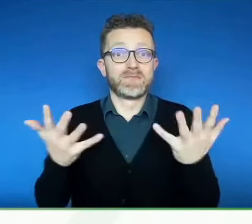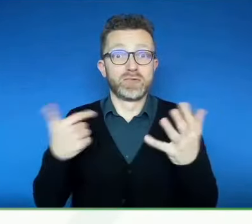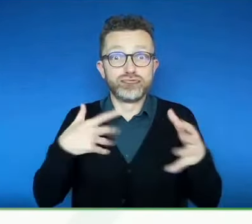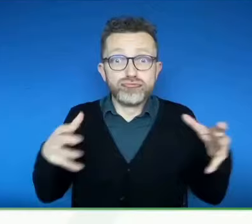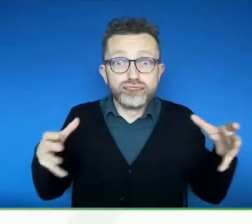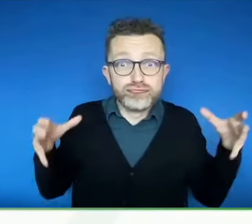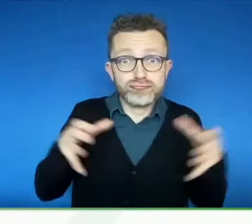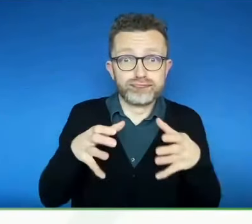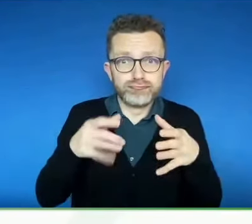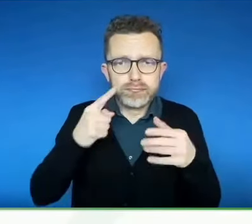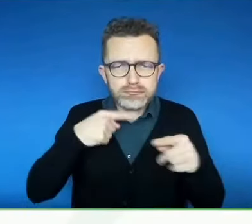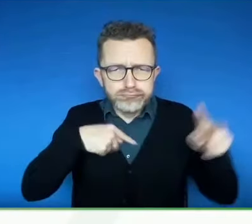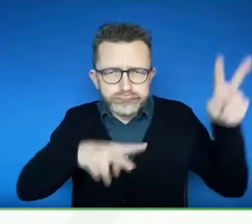printed the context.